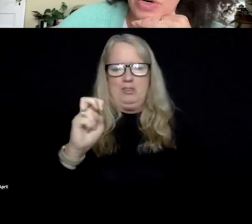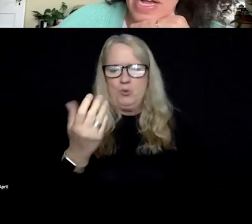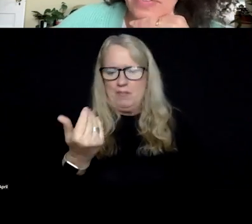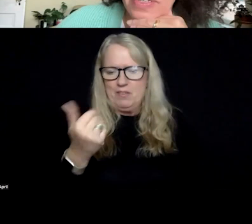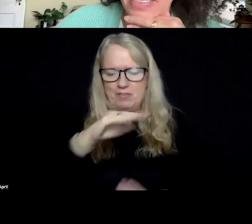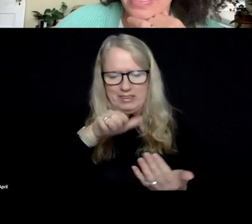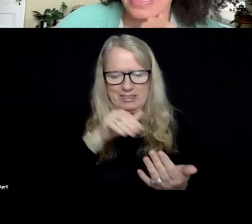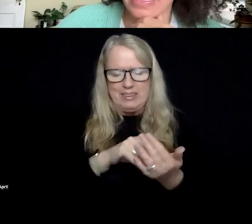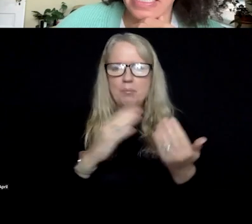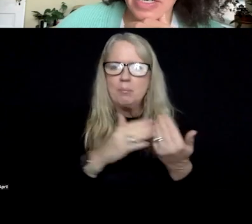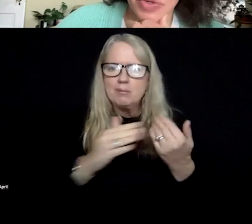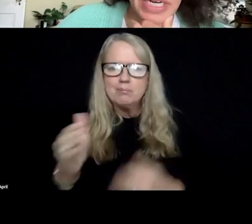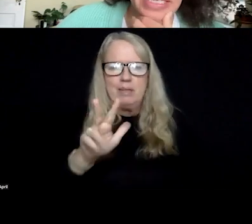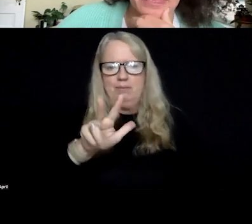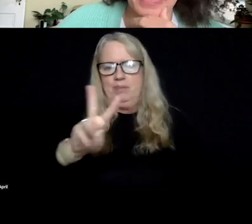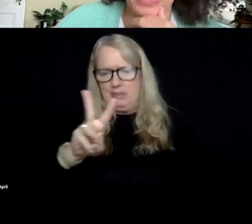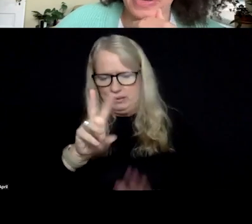ACROSS 50 STATES AND TERRITORIES. PEOPLE DON'T THINK